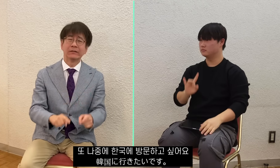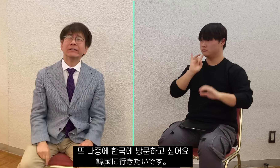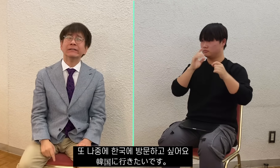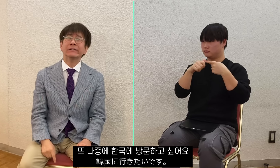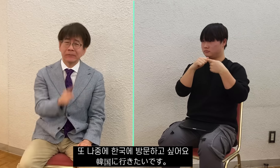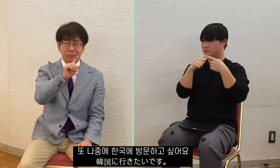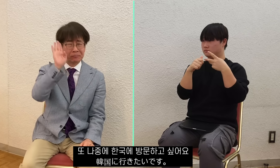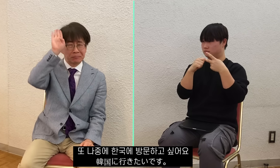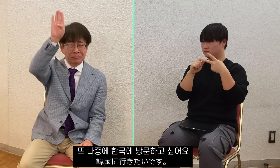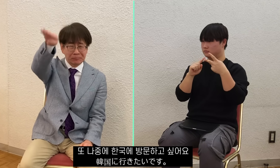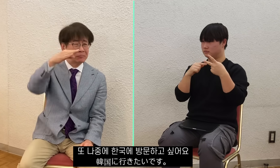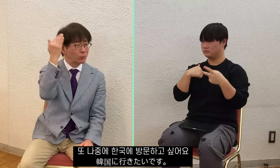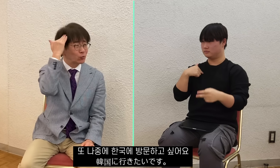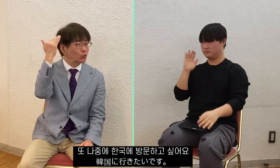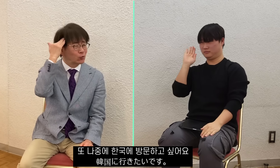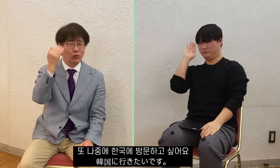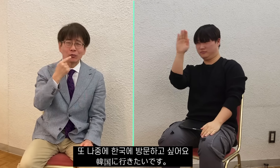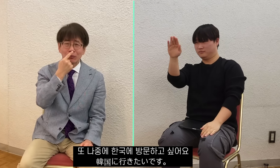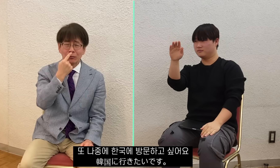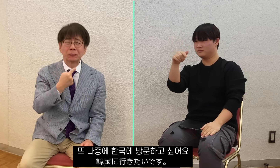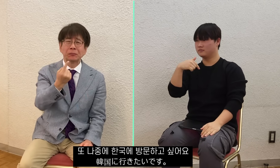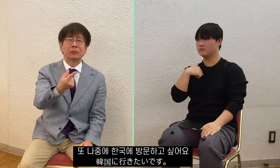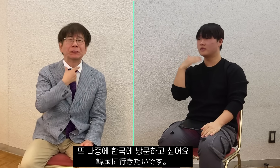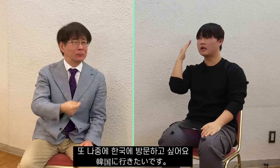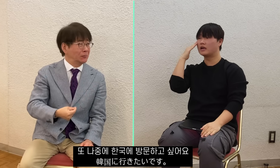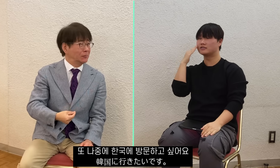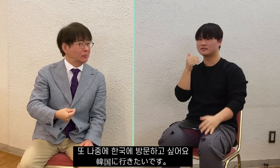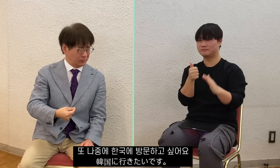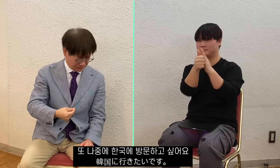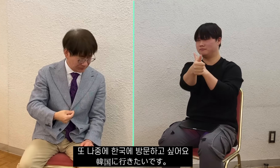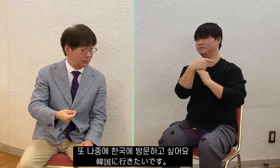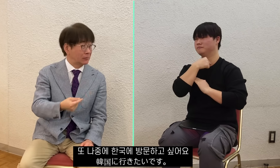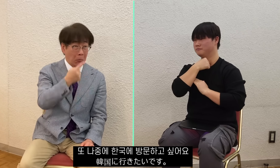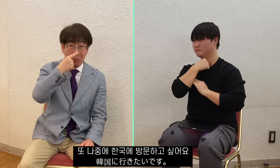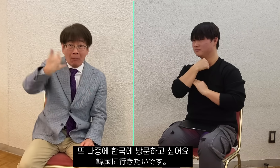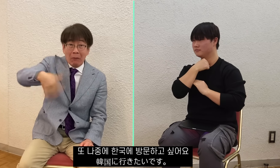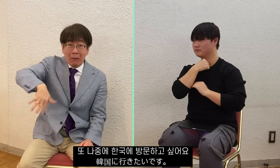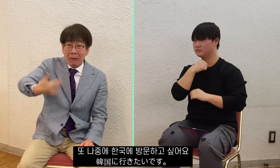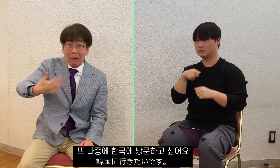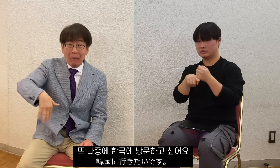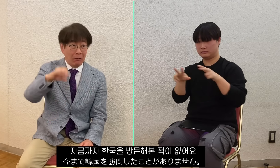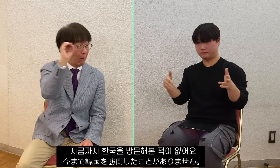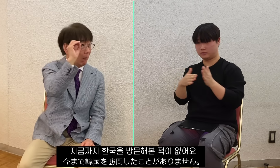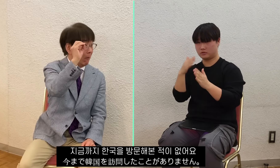I want to visit Korea in the future.